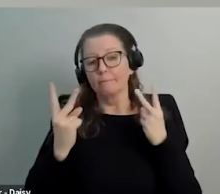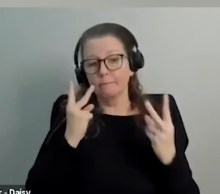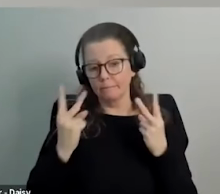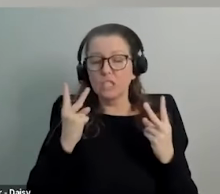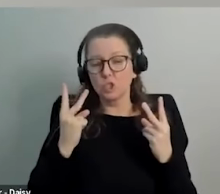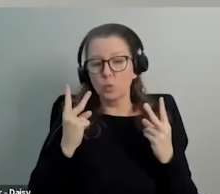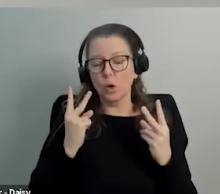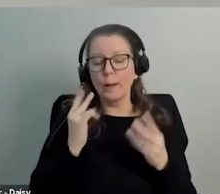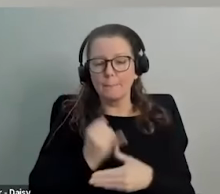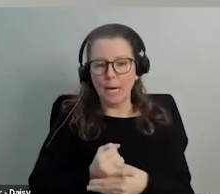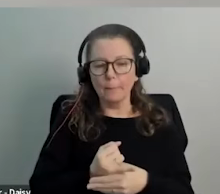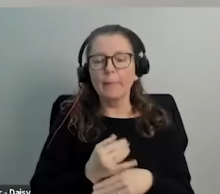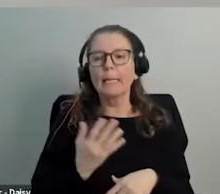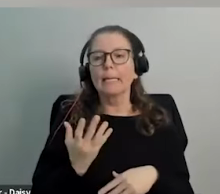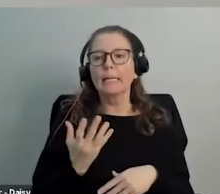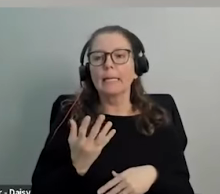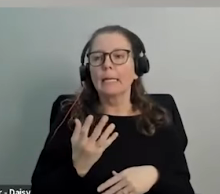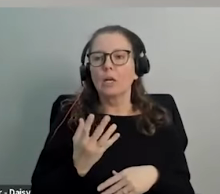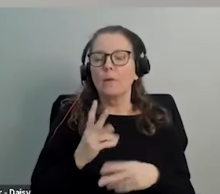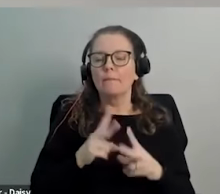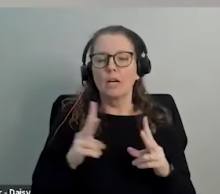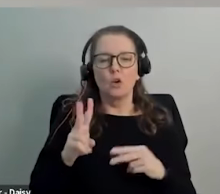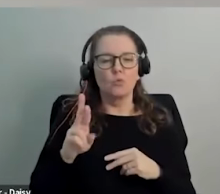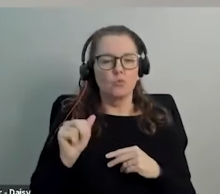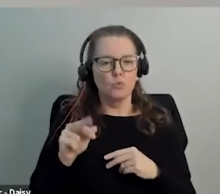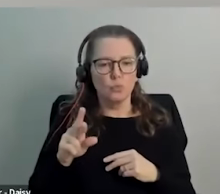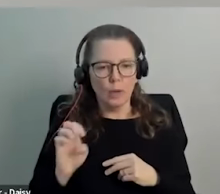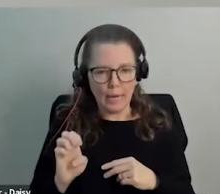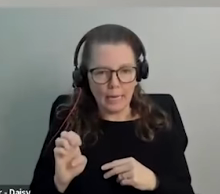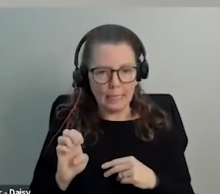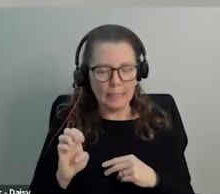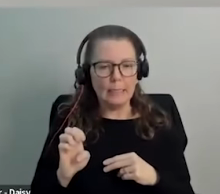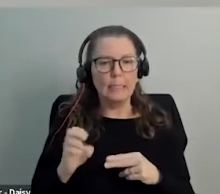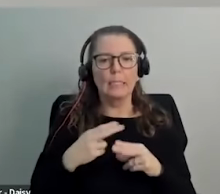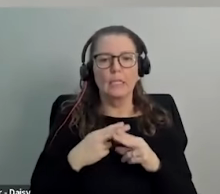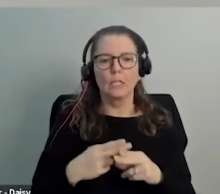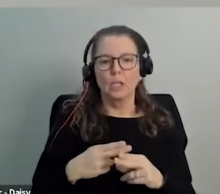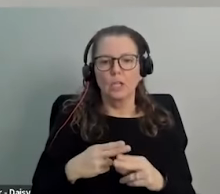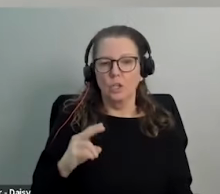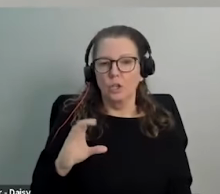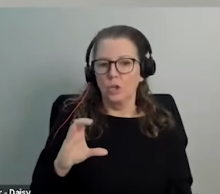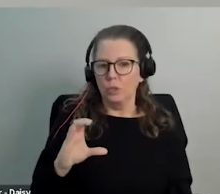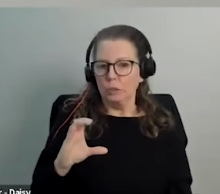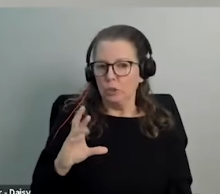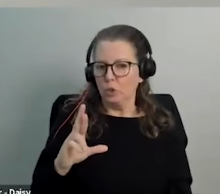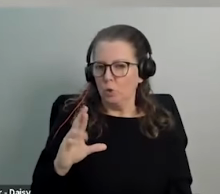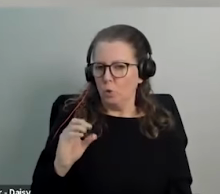So I have a very, very rare visual condition, called choroidal osteomas. To this day, I've still never met anyone else